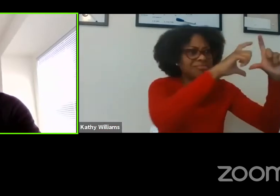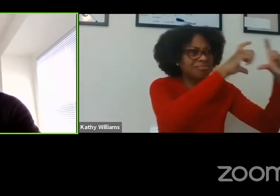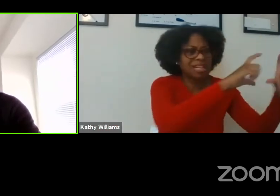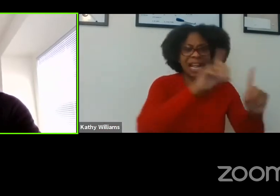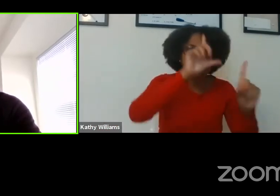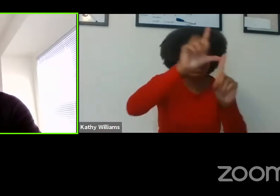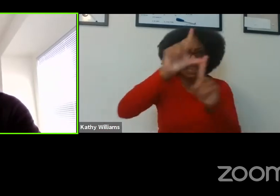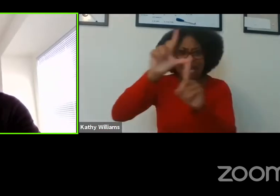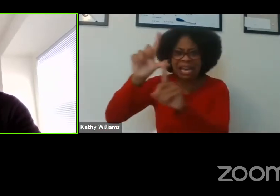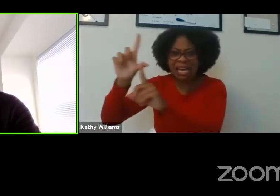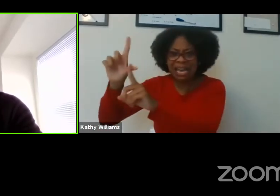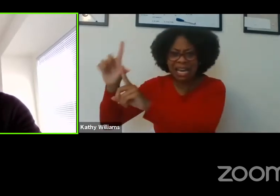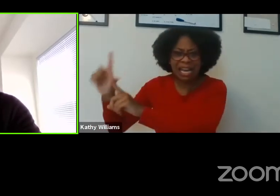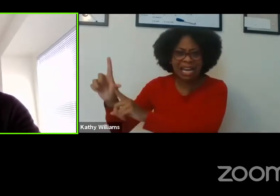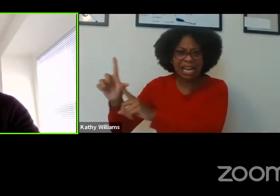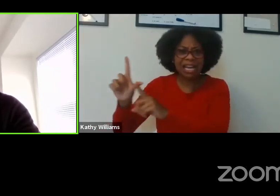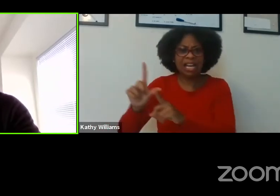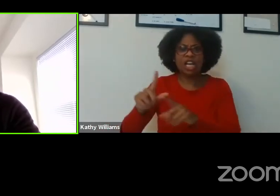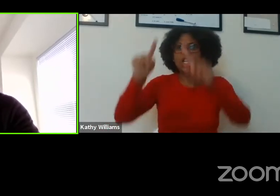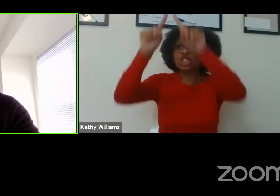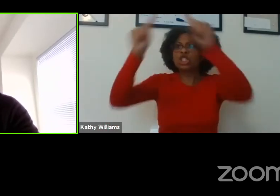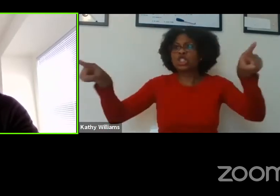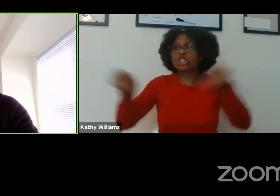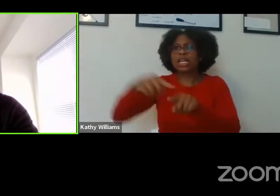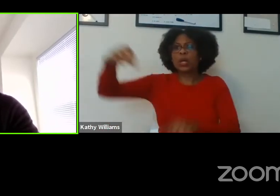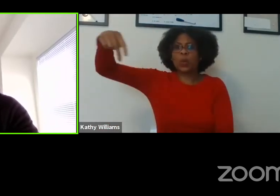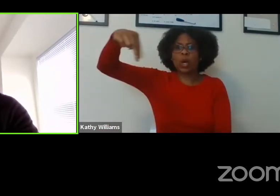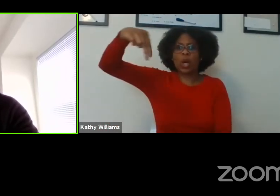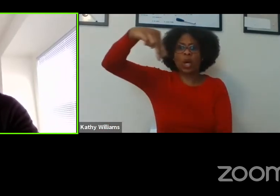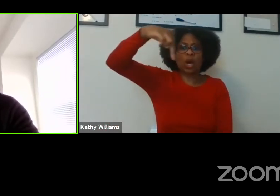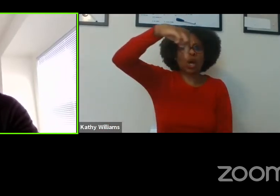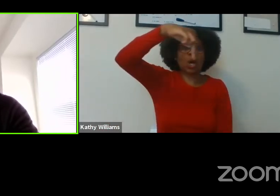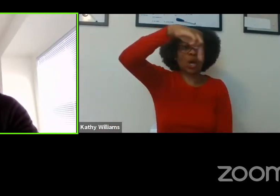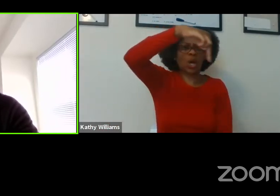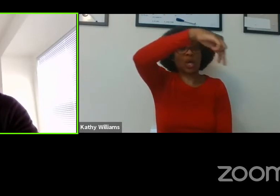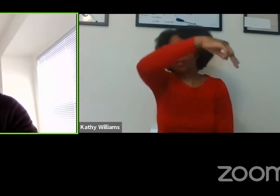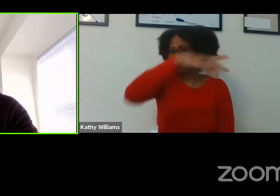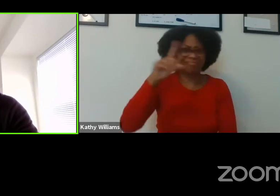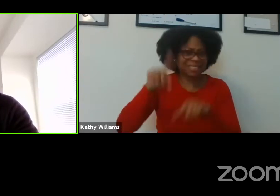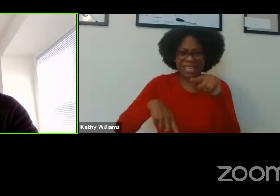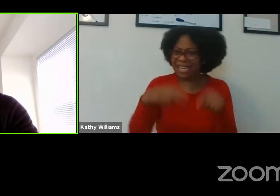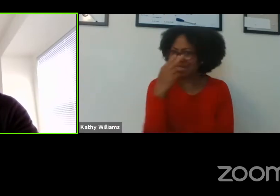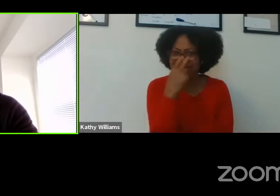man that said Walk where you cross the street, I couldn't see any of those things. I got depressed.